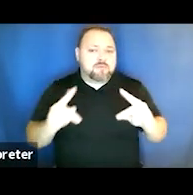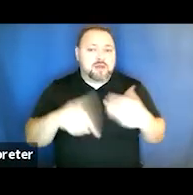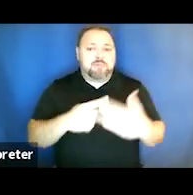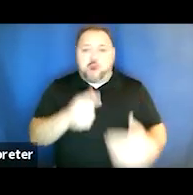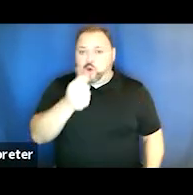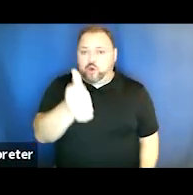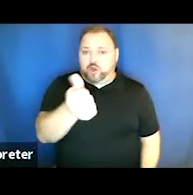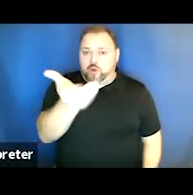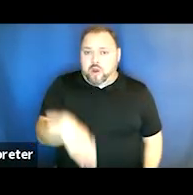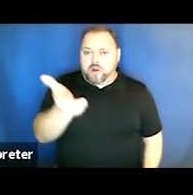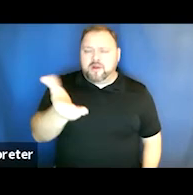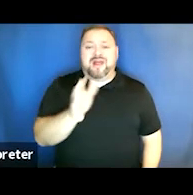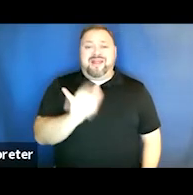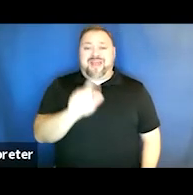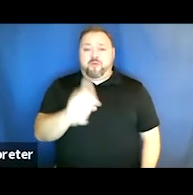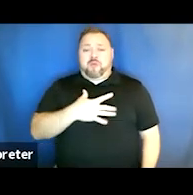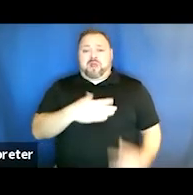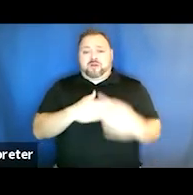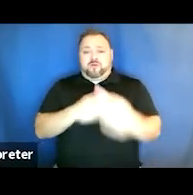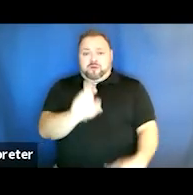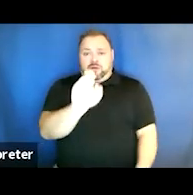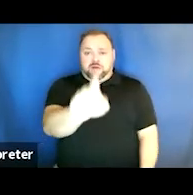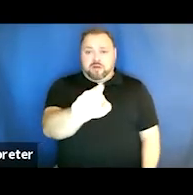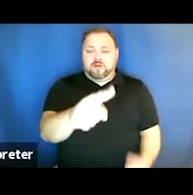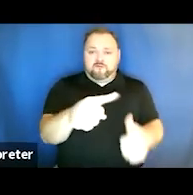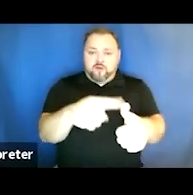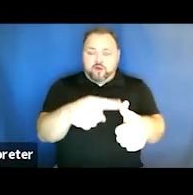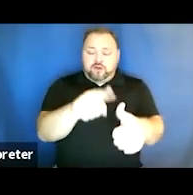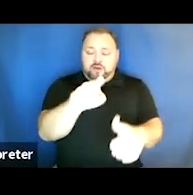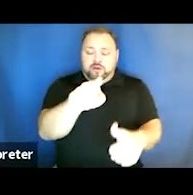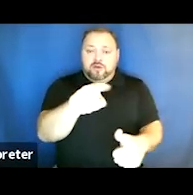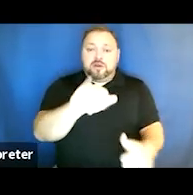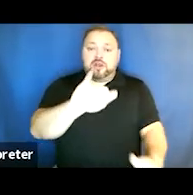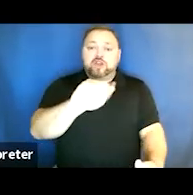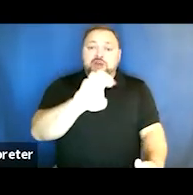I'd like to direct this question first to James Johnson.